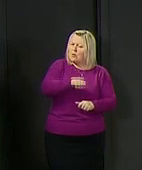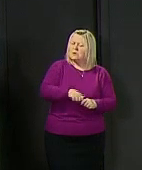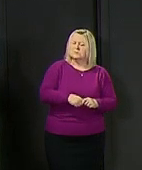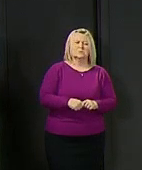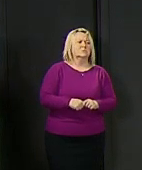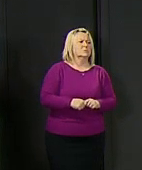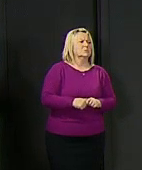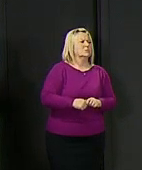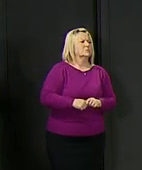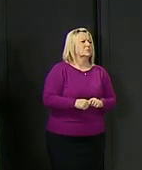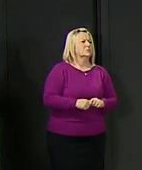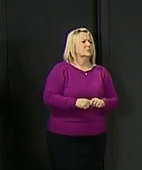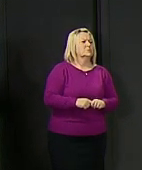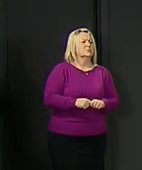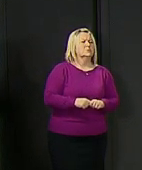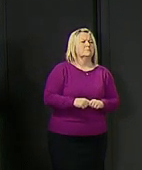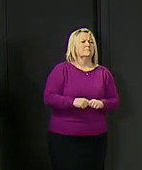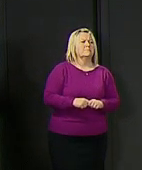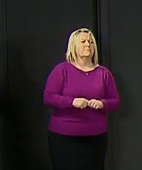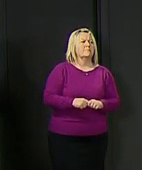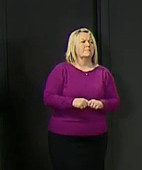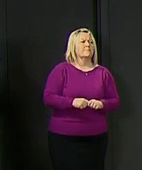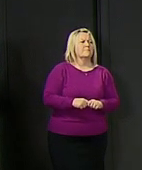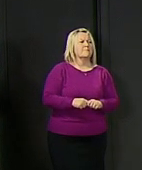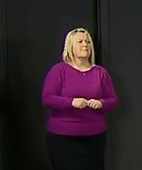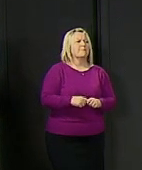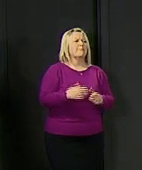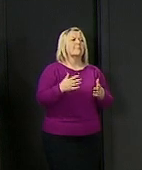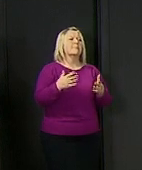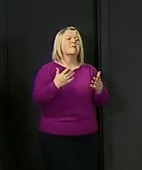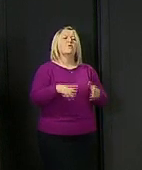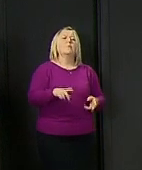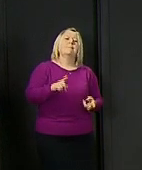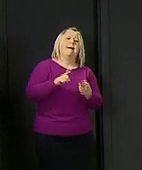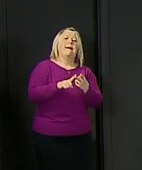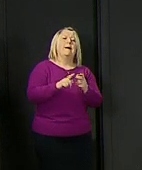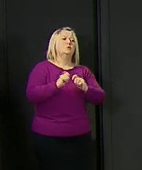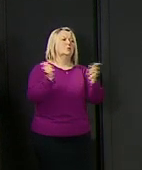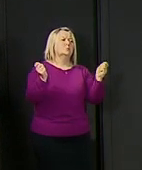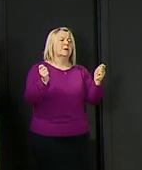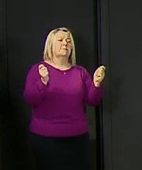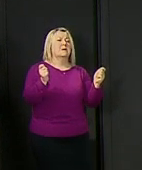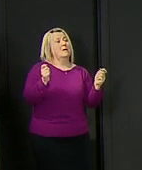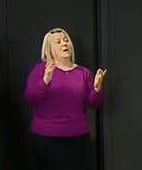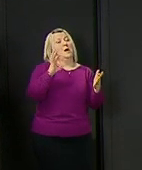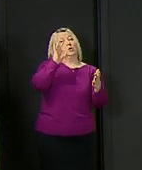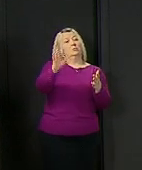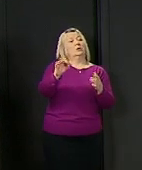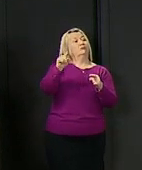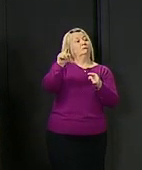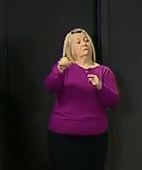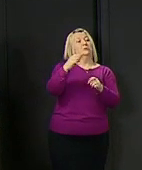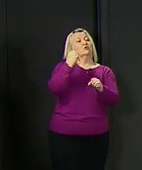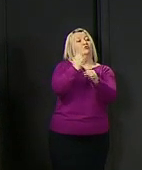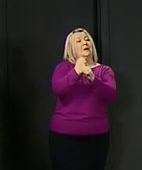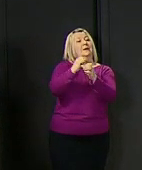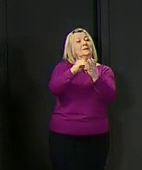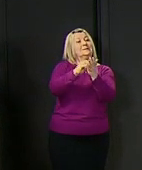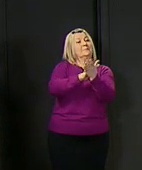Hi there, yeah, it's a question for Gregor Smith. I wondered were you aware of the CMO's